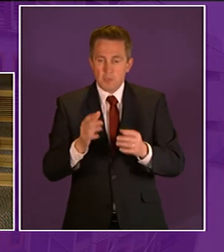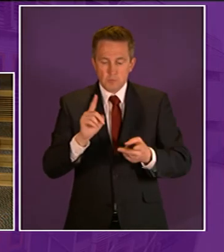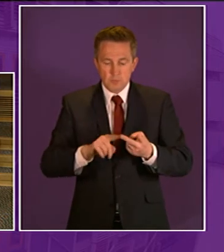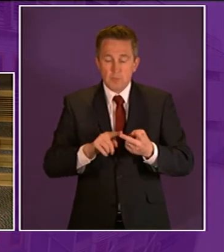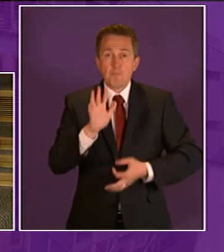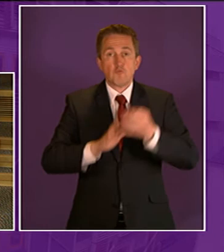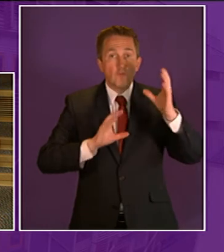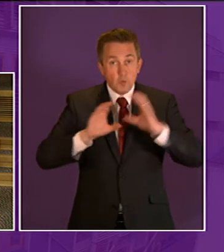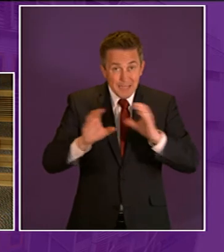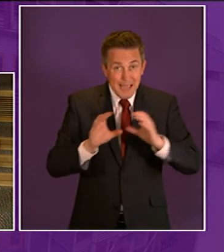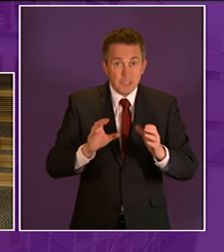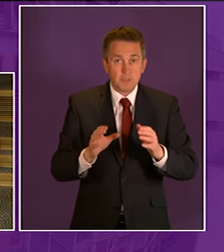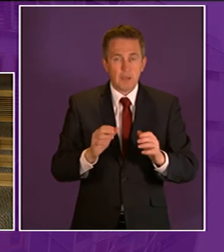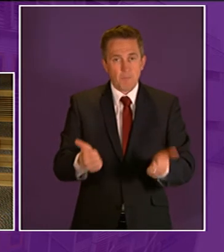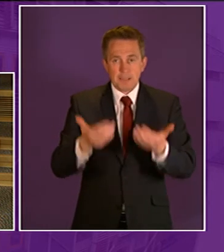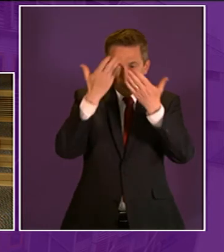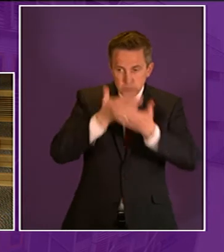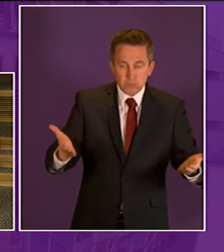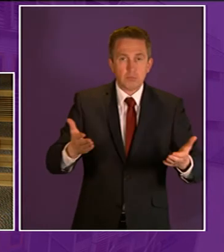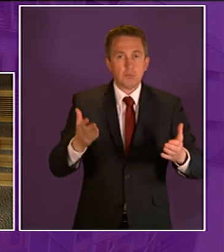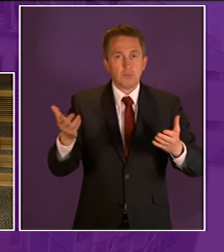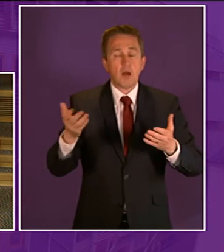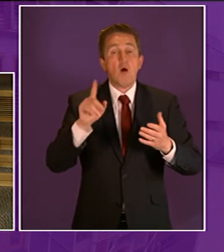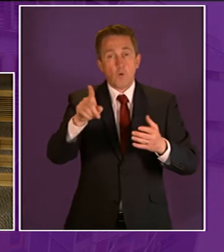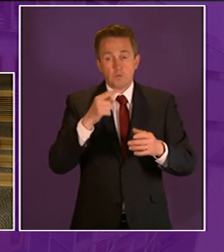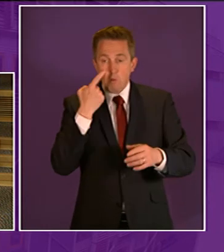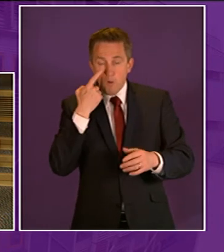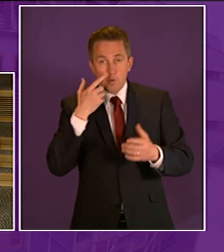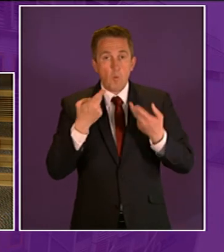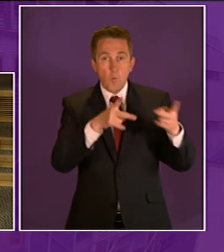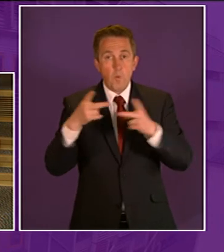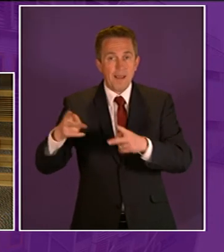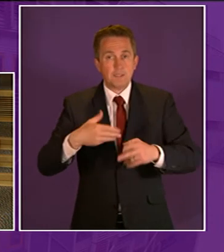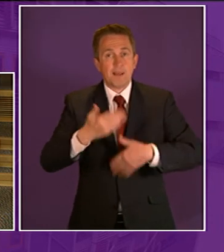and respectful dialogue, help to identify options for progress, and work with the parties